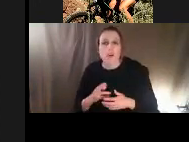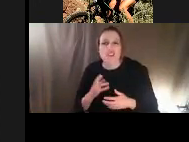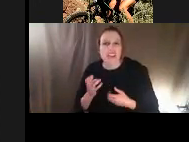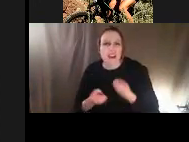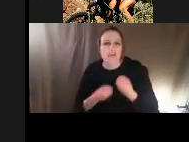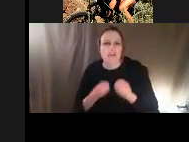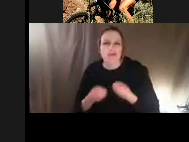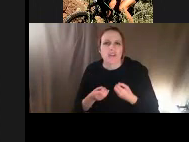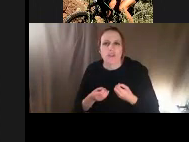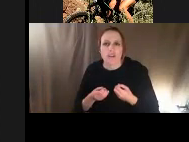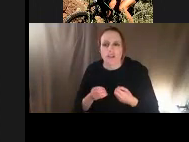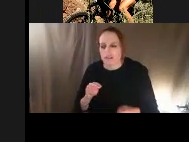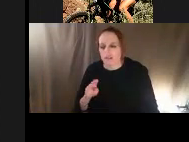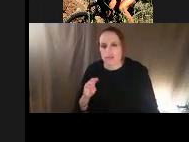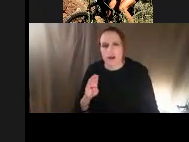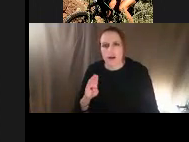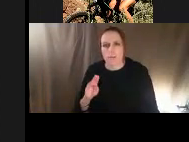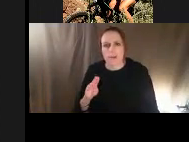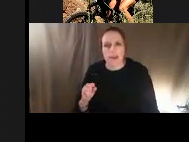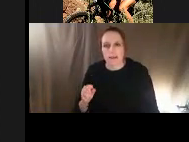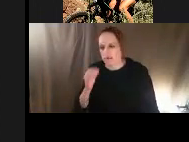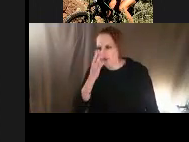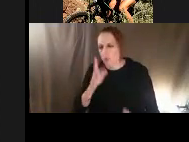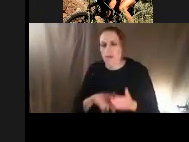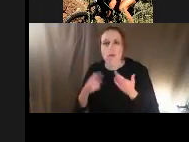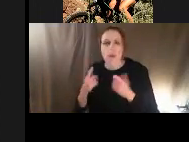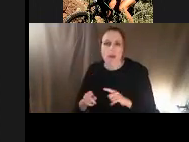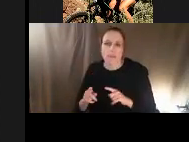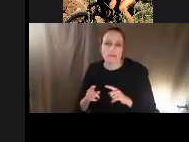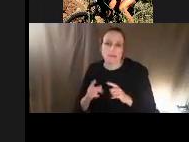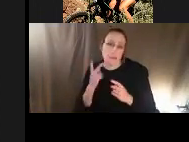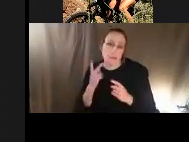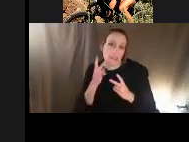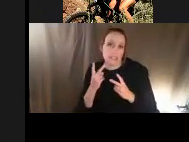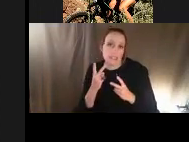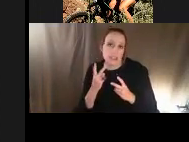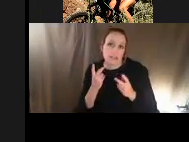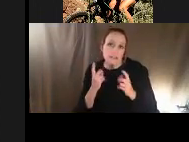care about what happens, and that's just a few of the options.